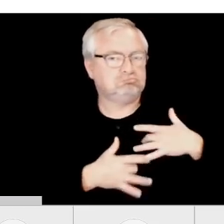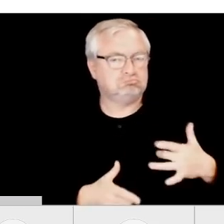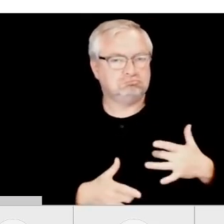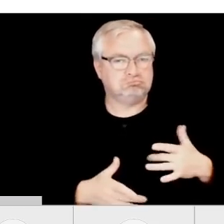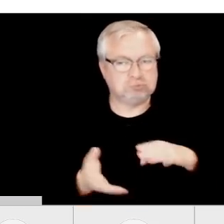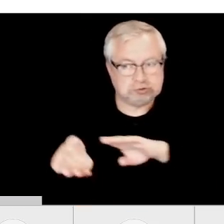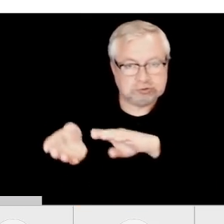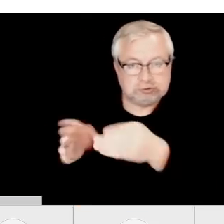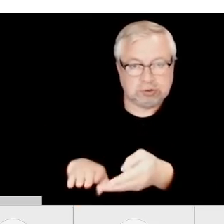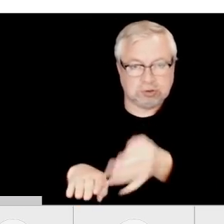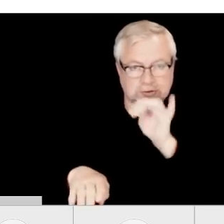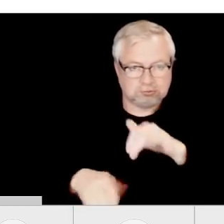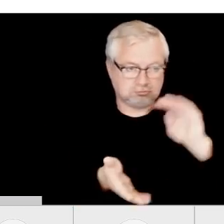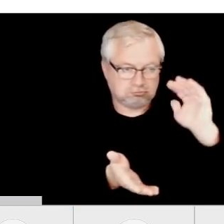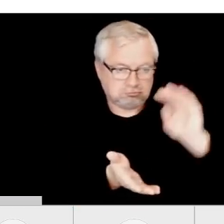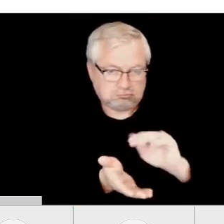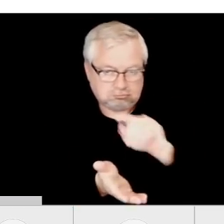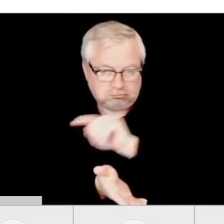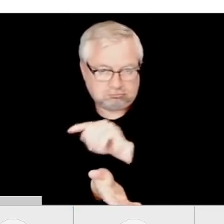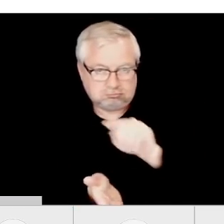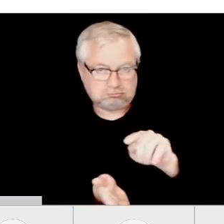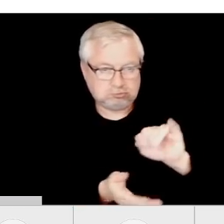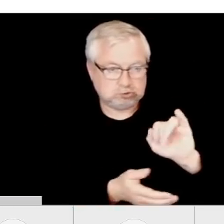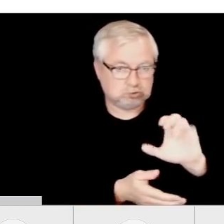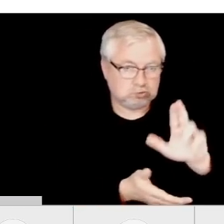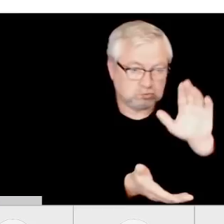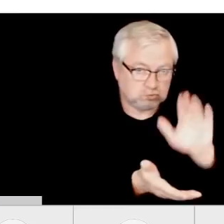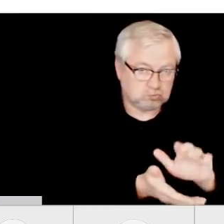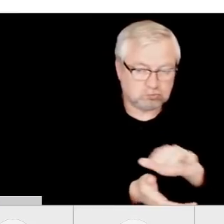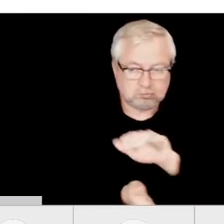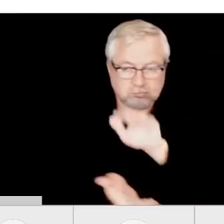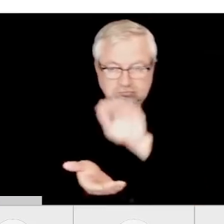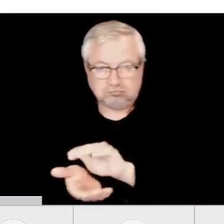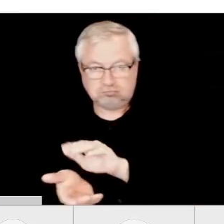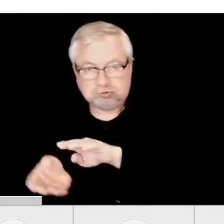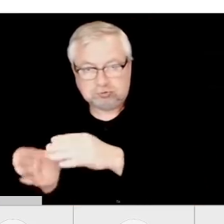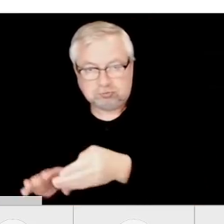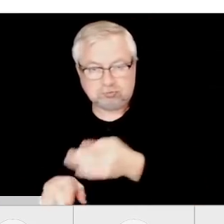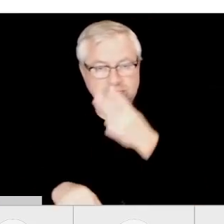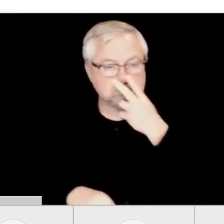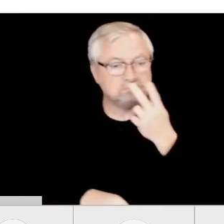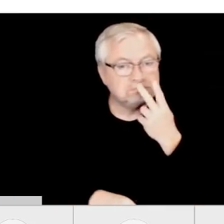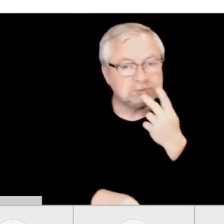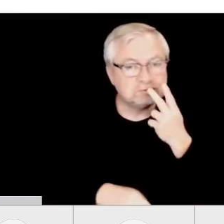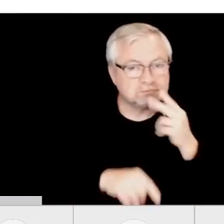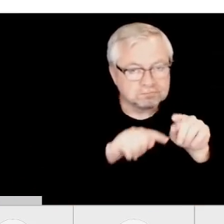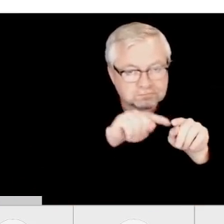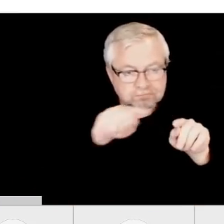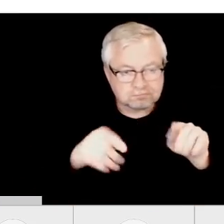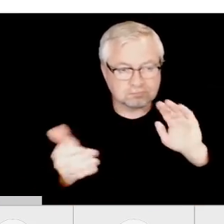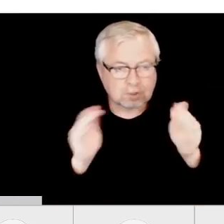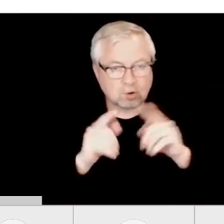the pink curve in contrast to the blue curve above it. So again, it's hypothetical.